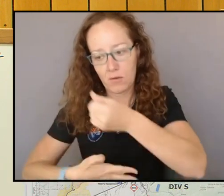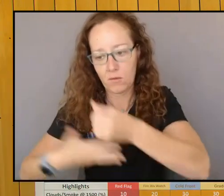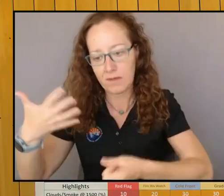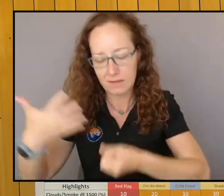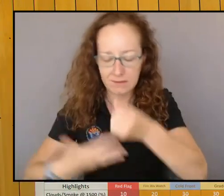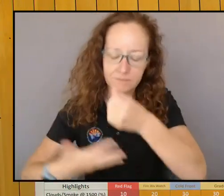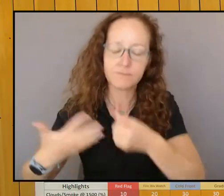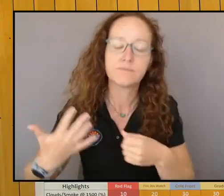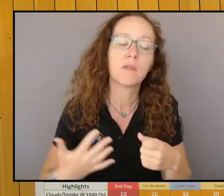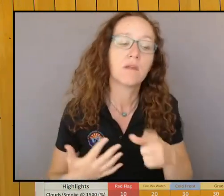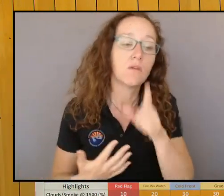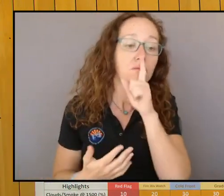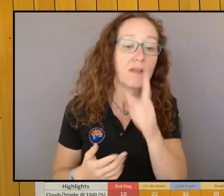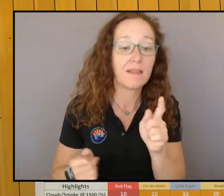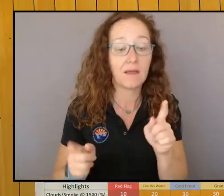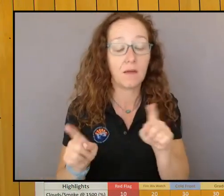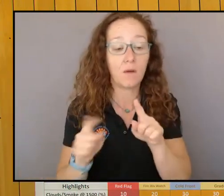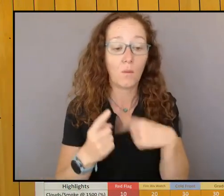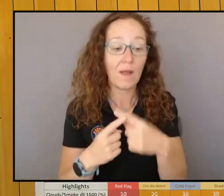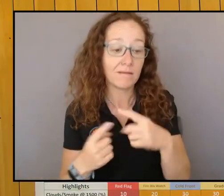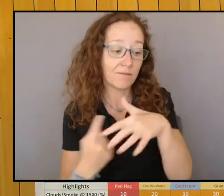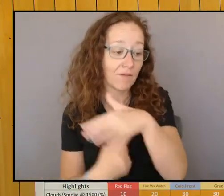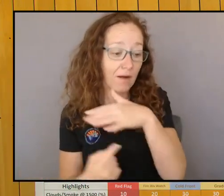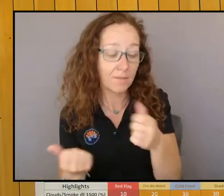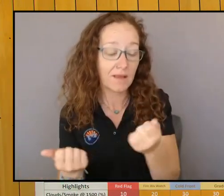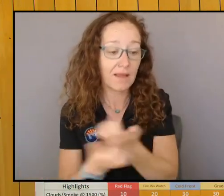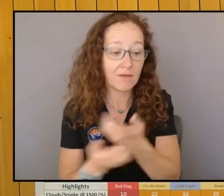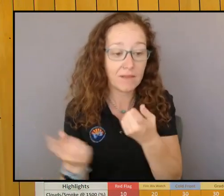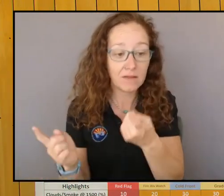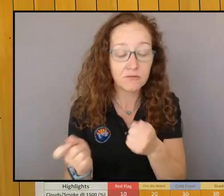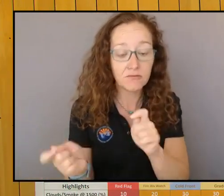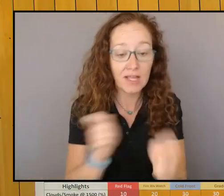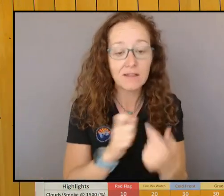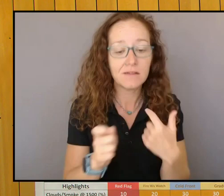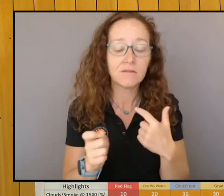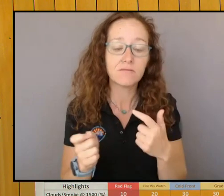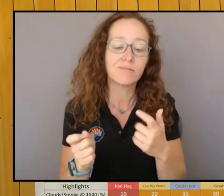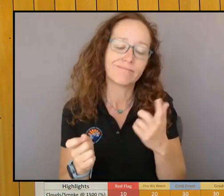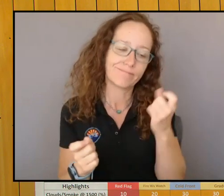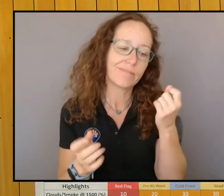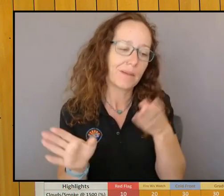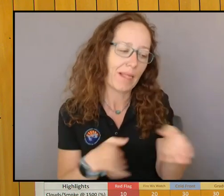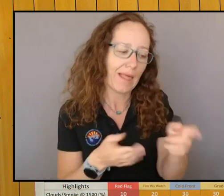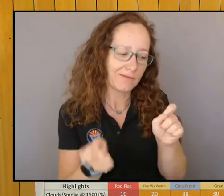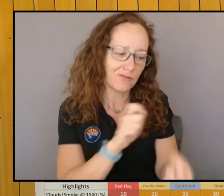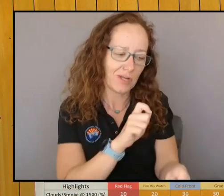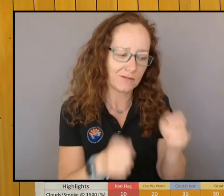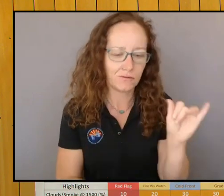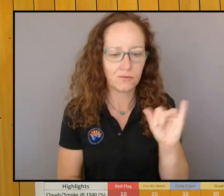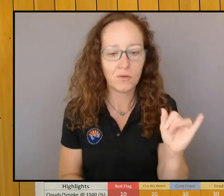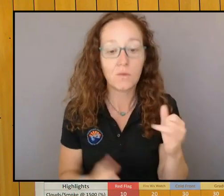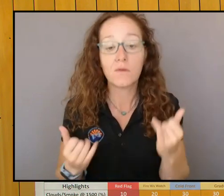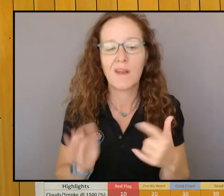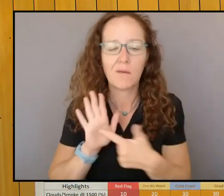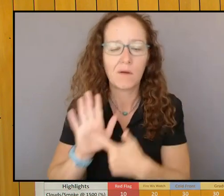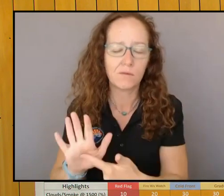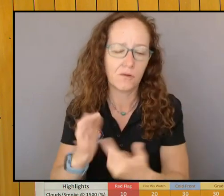I'll tell you what we're most concerned about today and what we have planned. So, a lot of good work was done